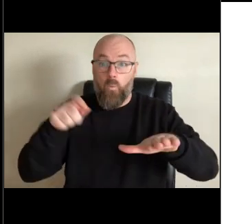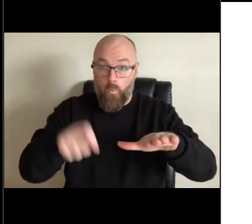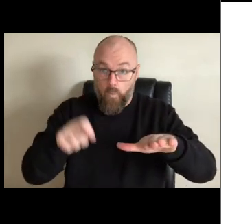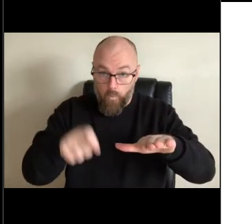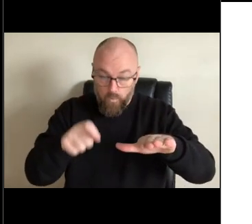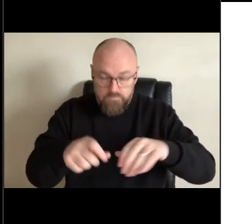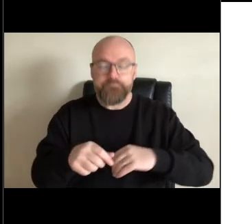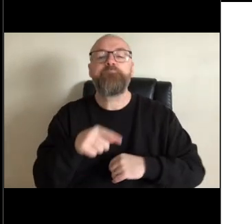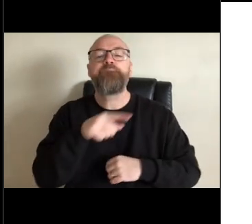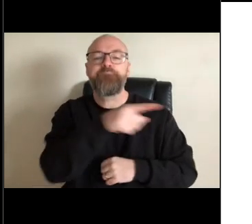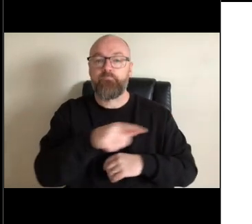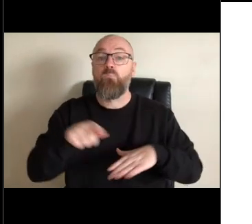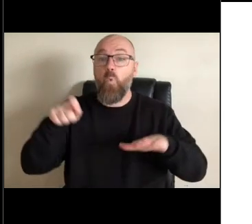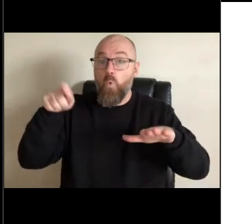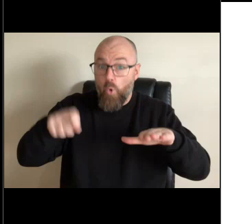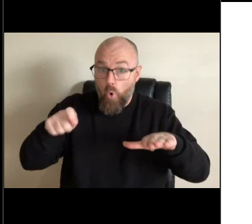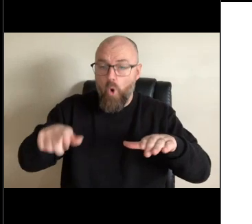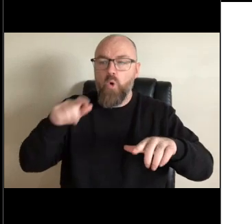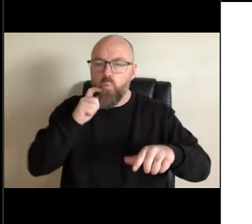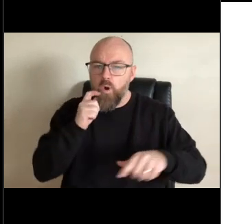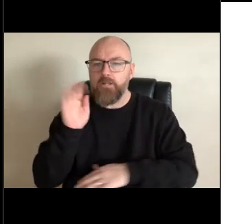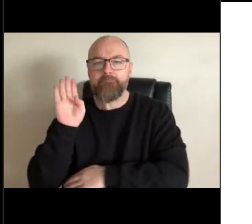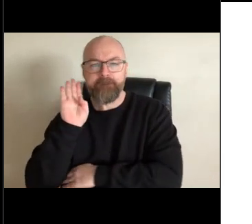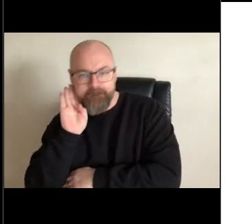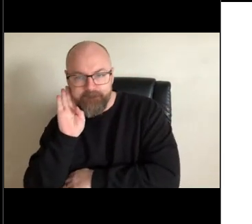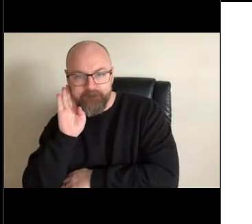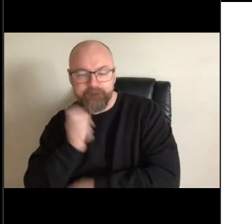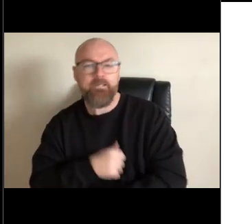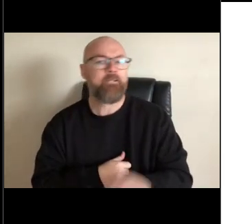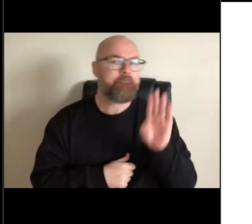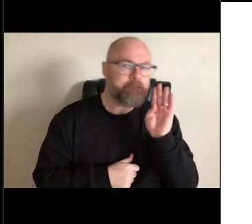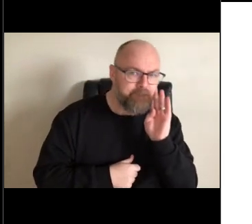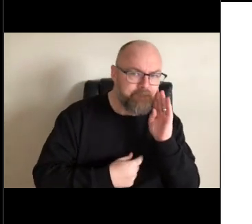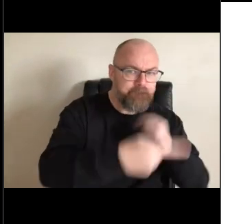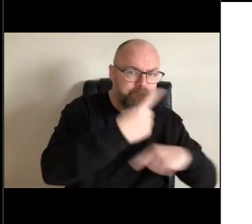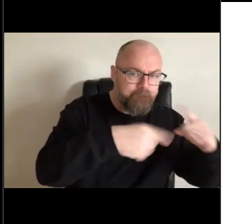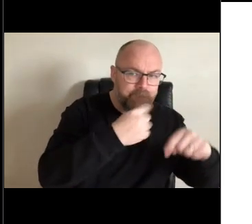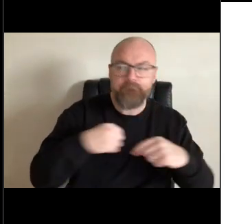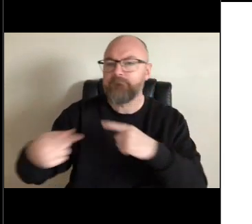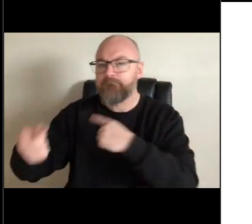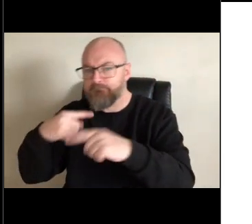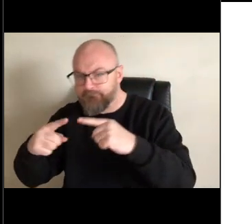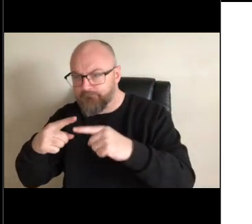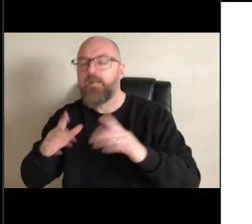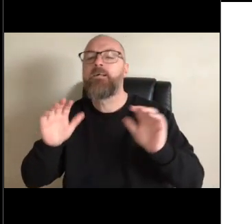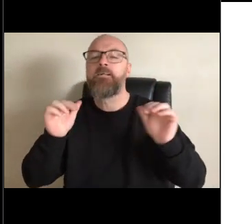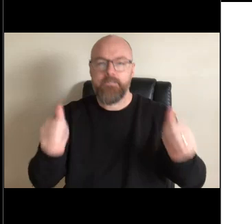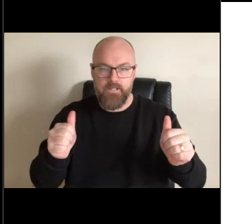evidence and one come to an arrangement or make an order for either joint both parents have to be